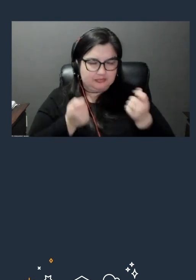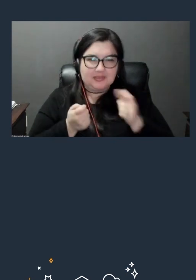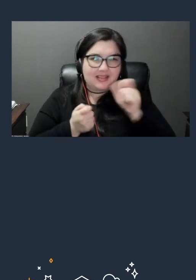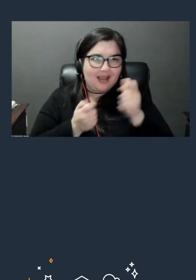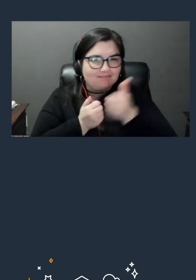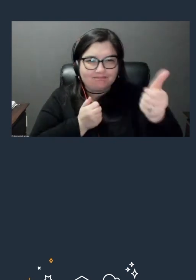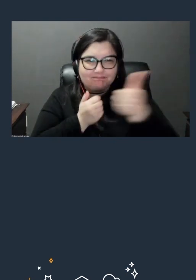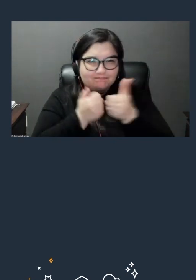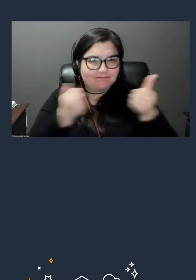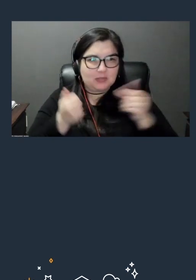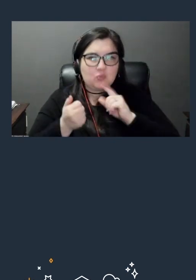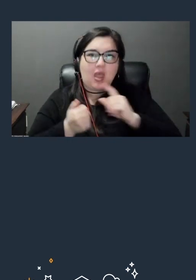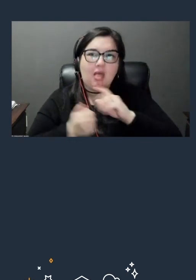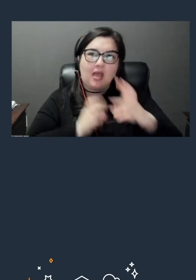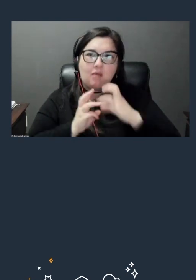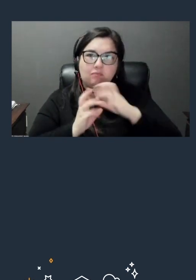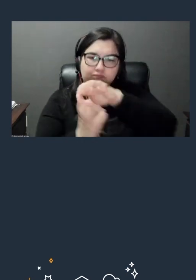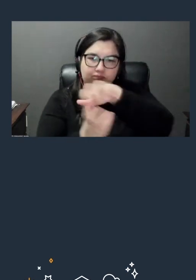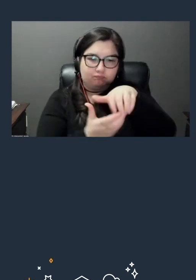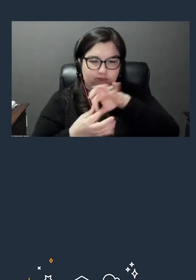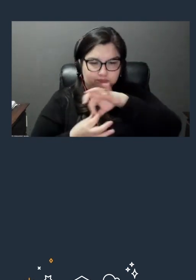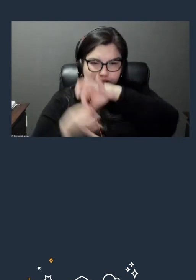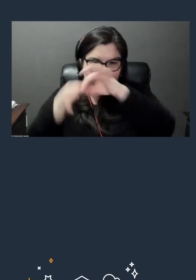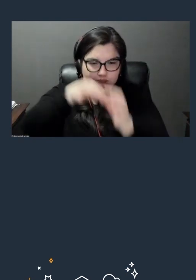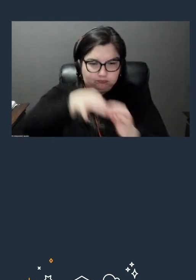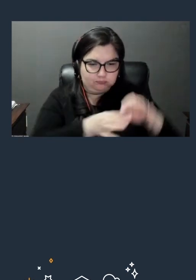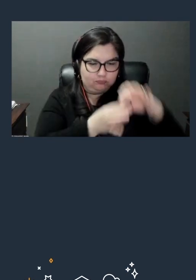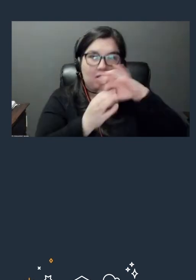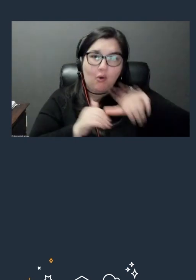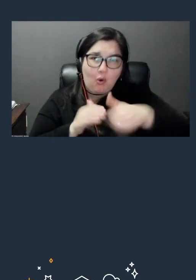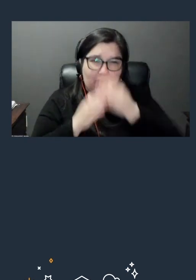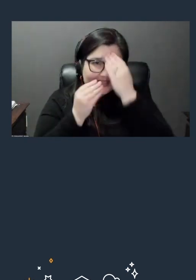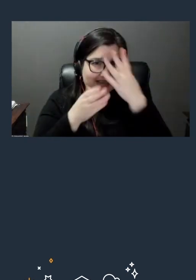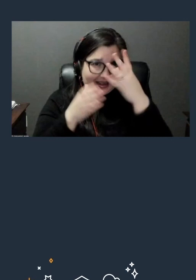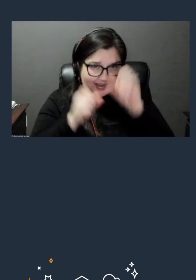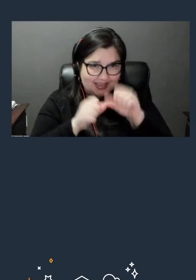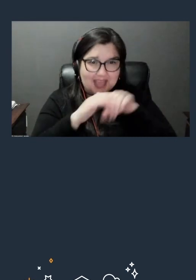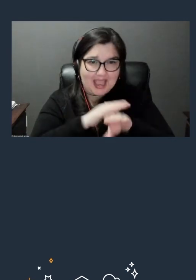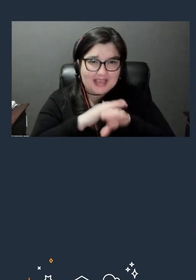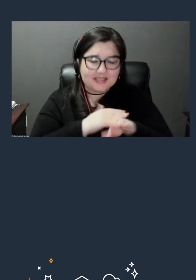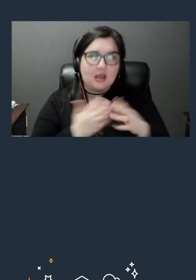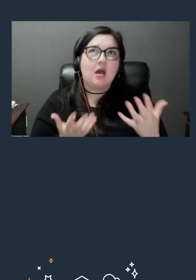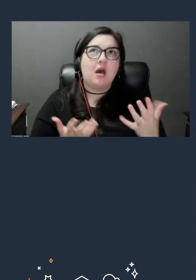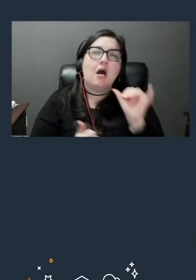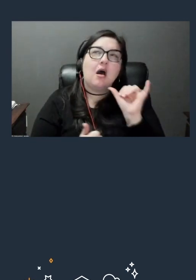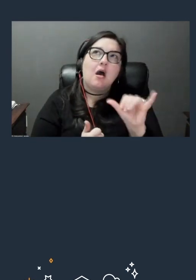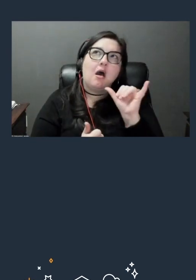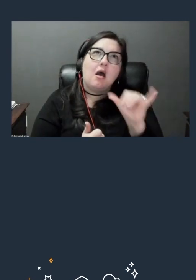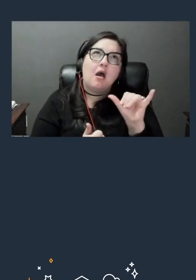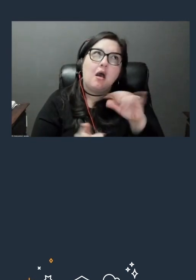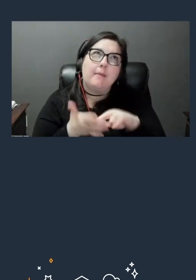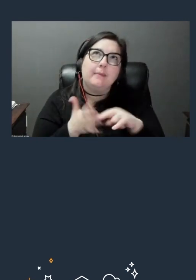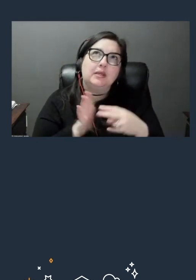with which you can access all of this data. All right, so basically, I think the way you can understand this